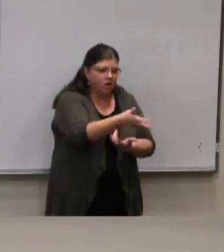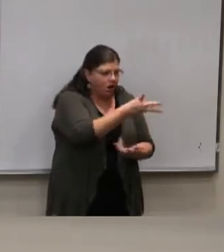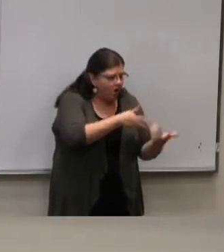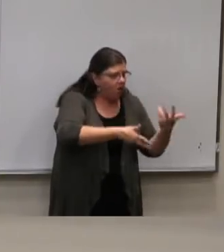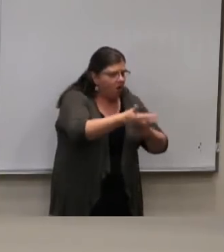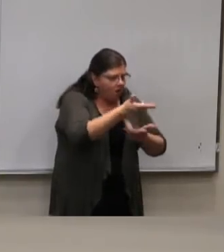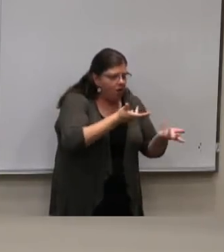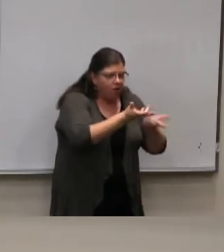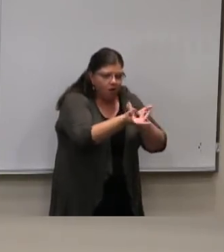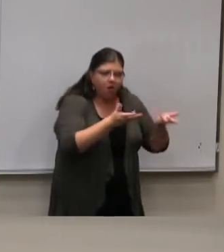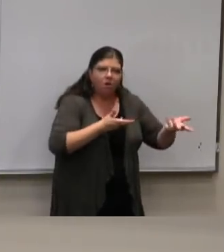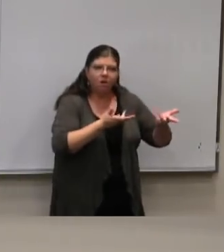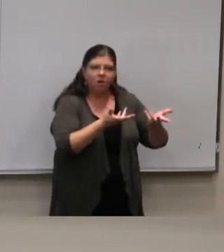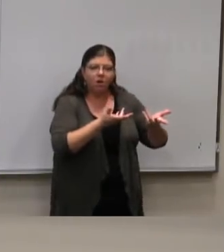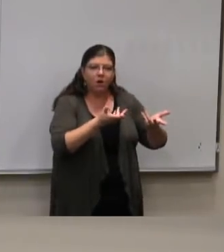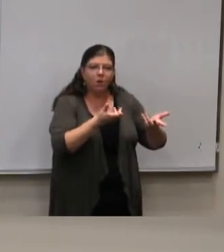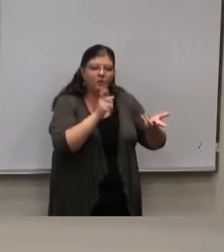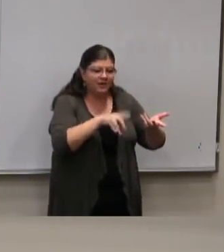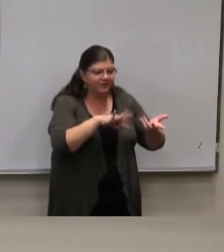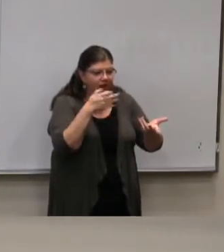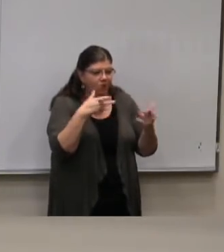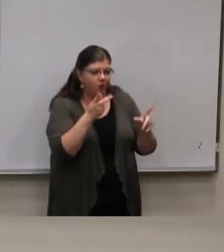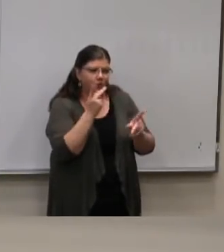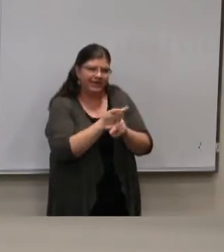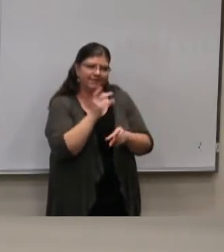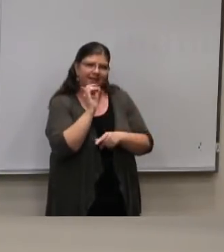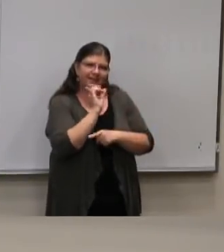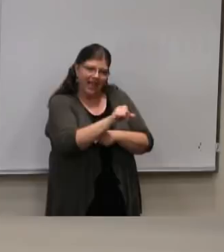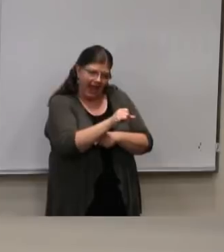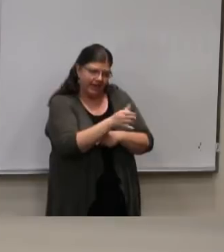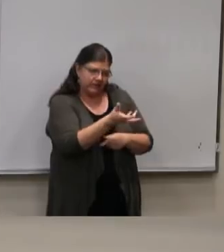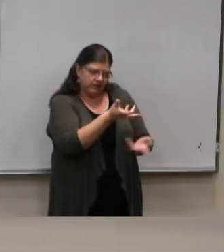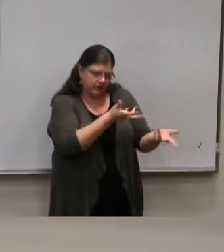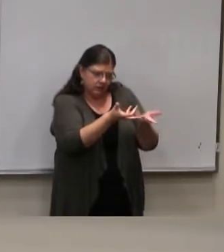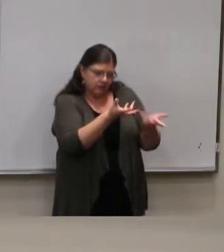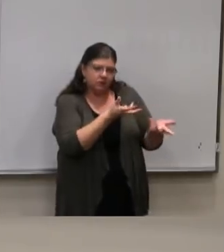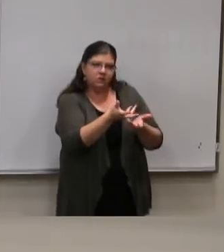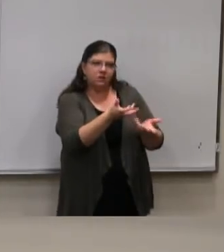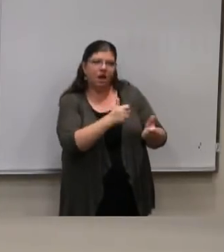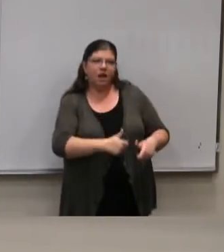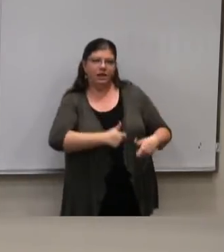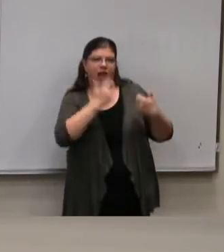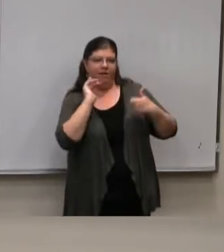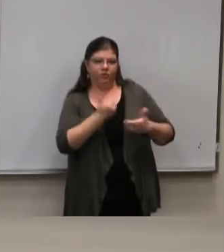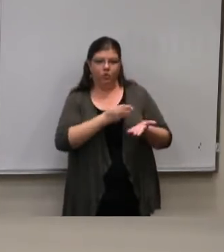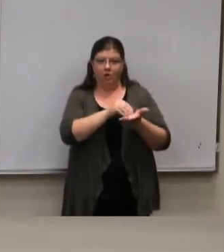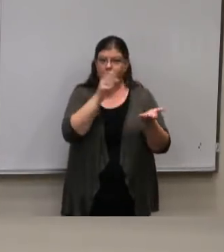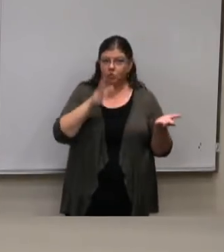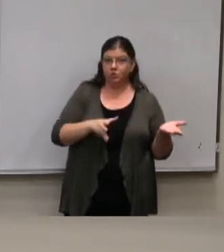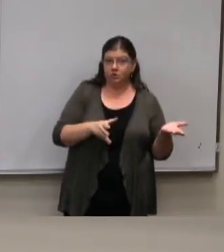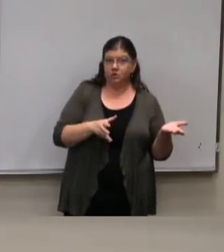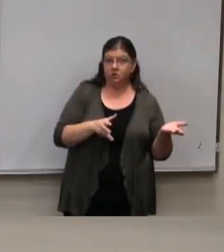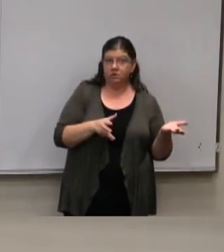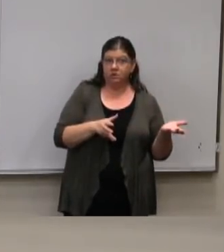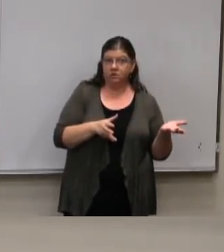We have to find ways to keep that kind of interaction alive for our students in a way then that's going to mean it's going